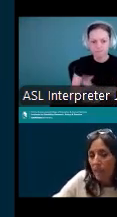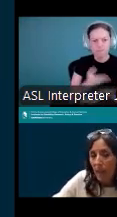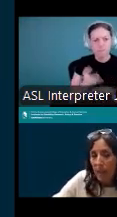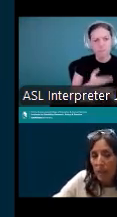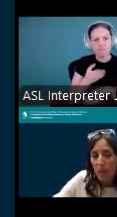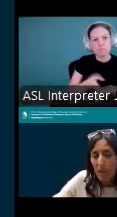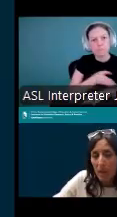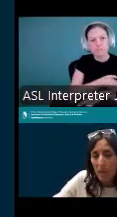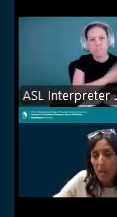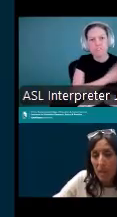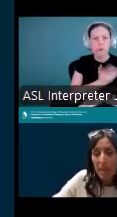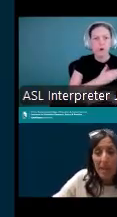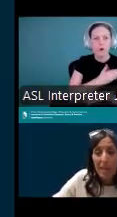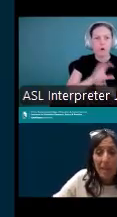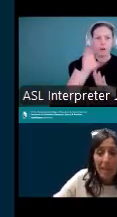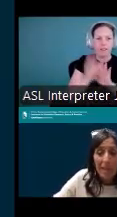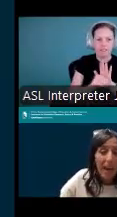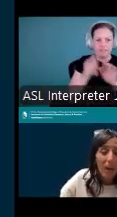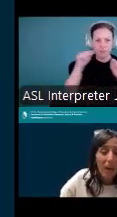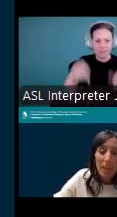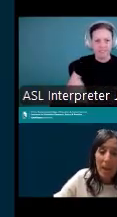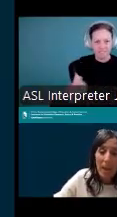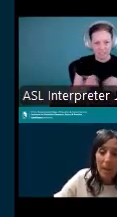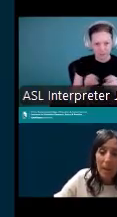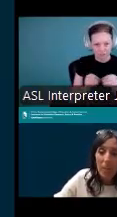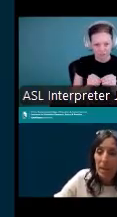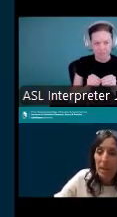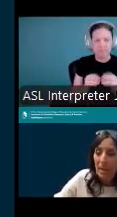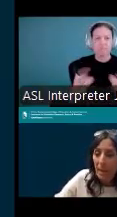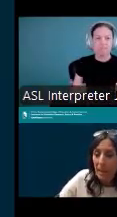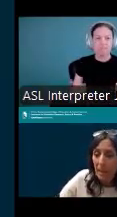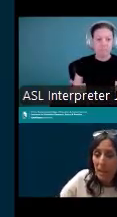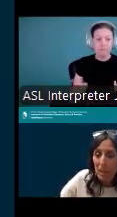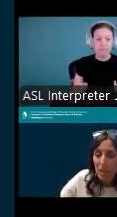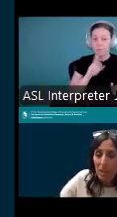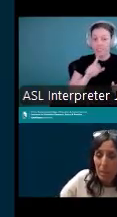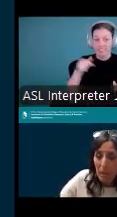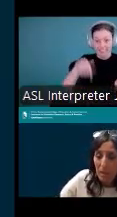ECHO sessions. It's how we came up with this idea to do typical